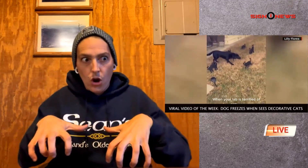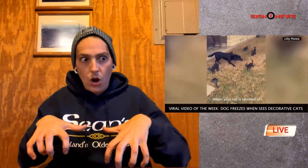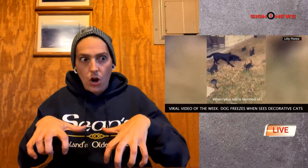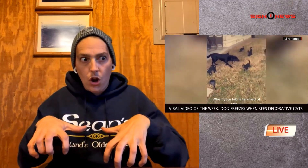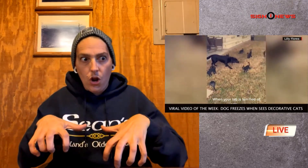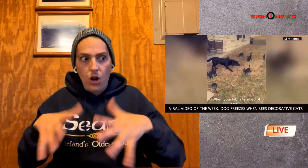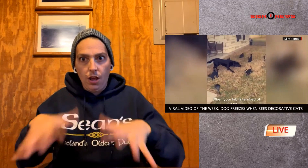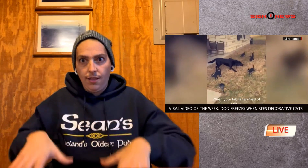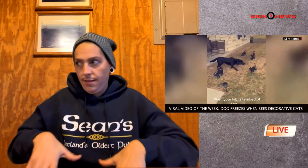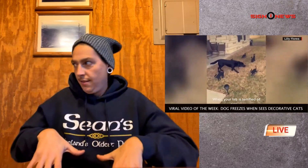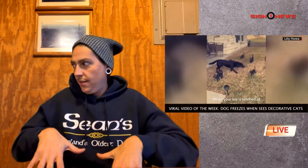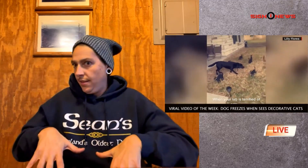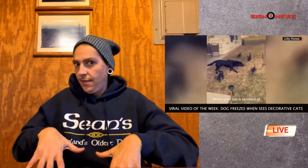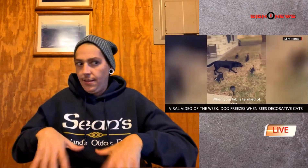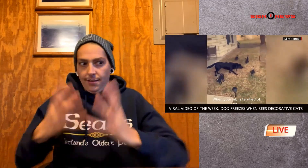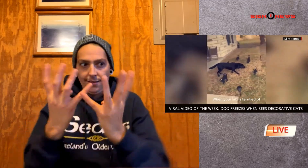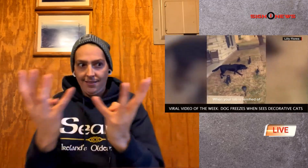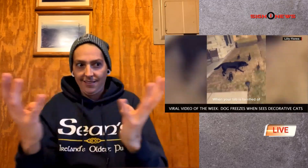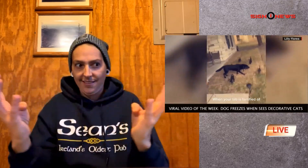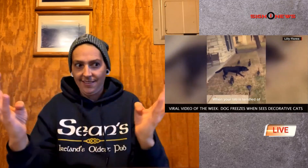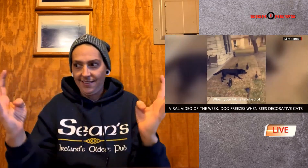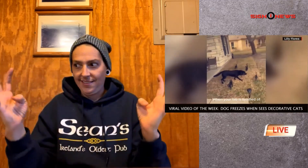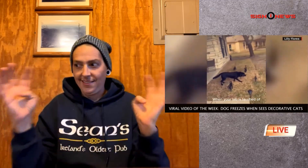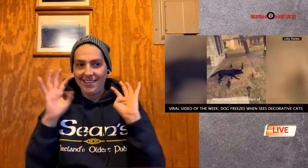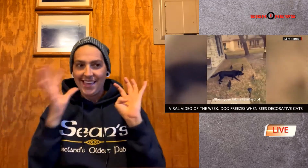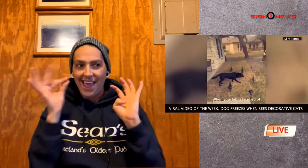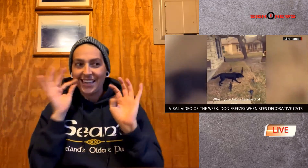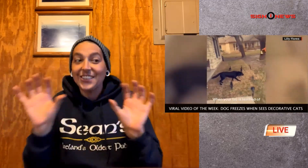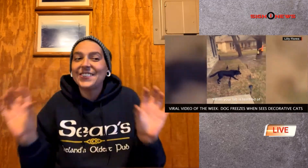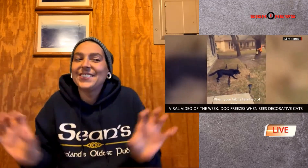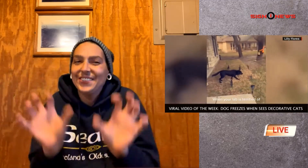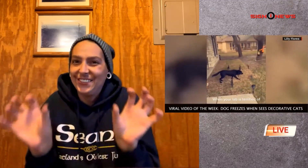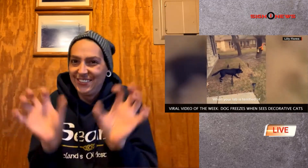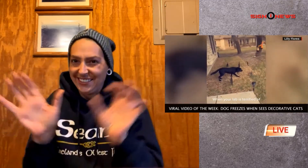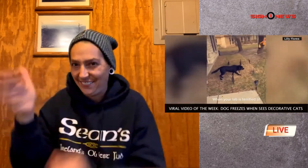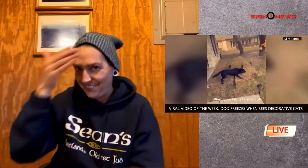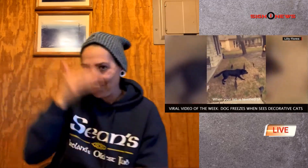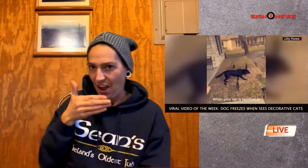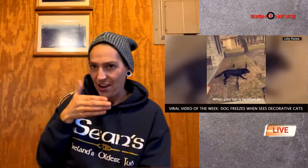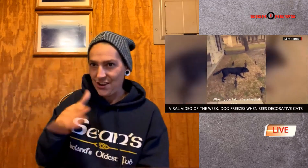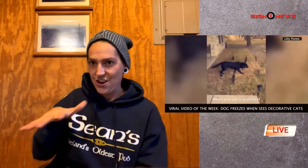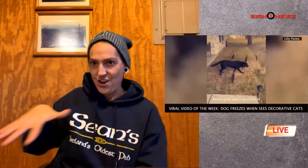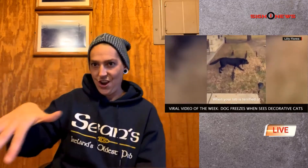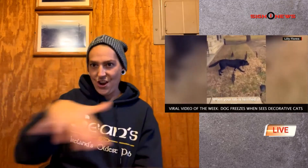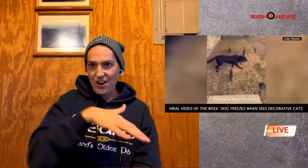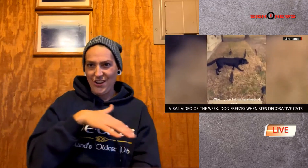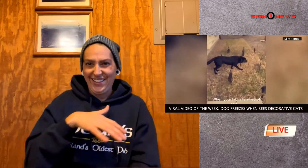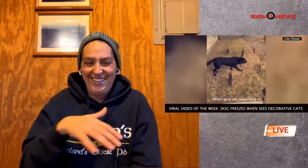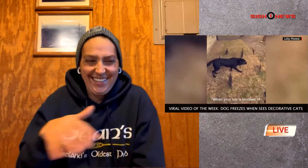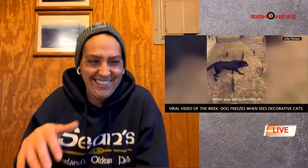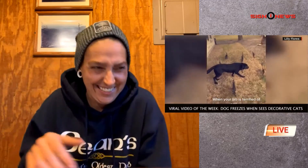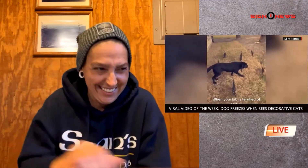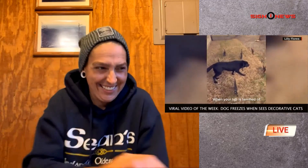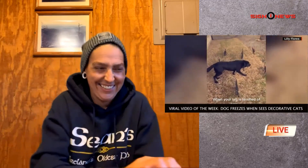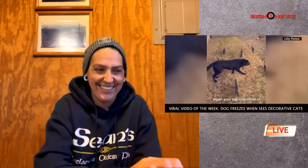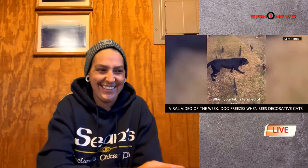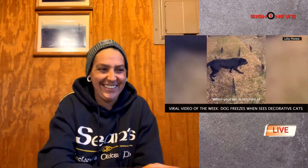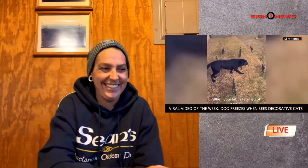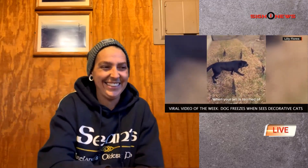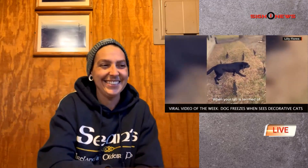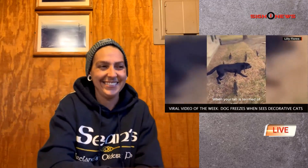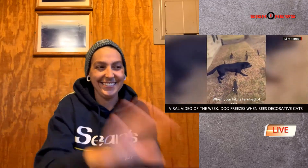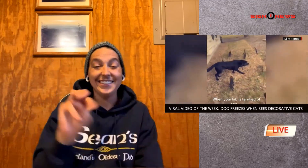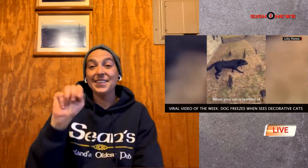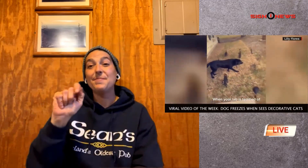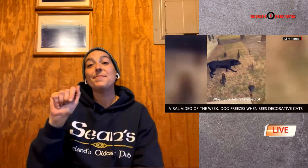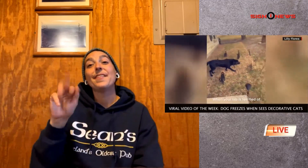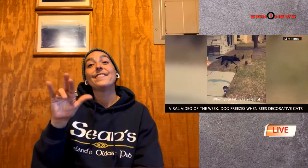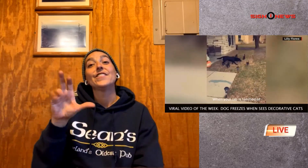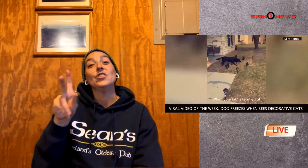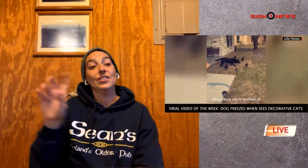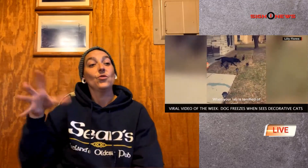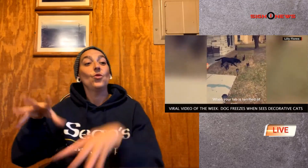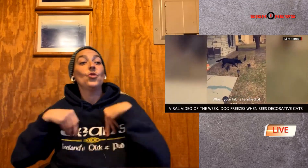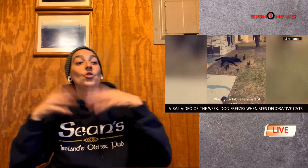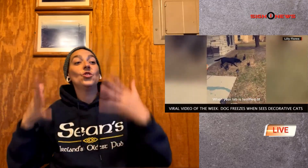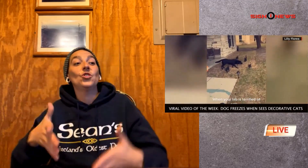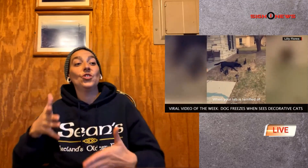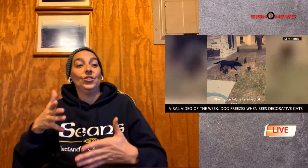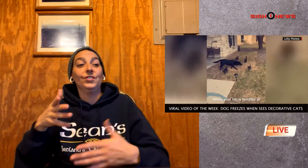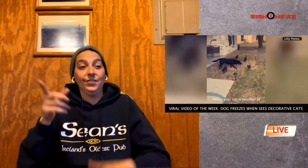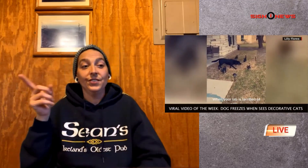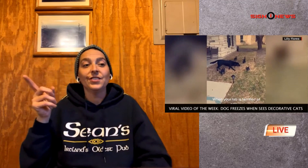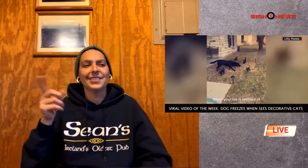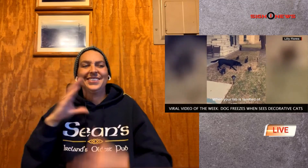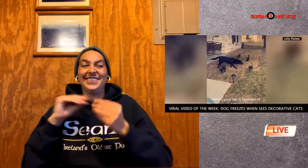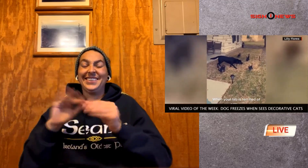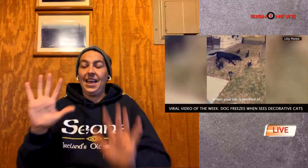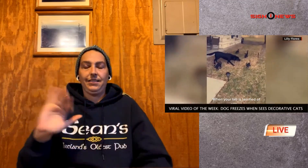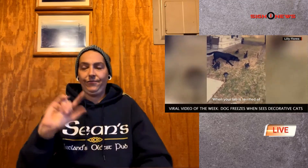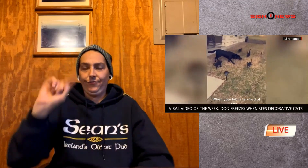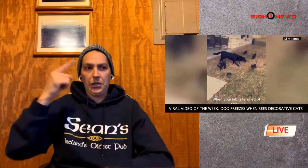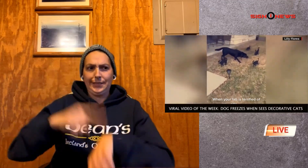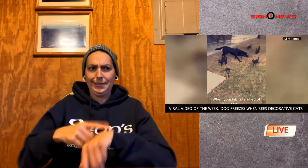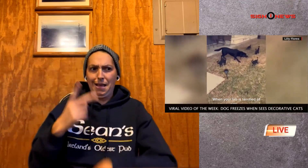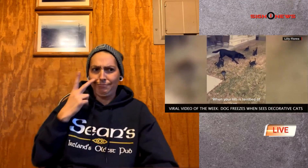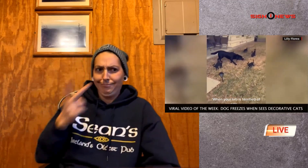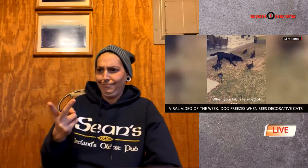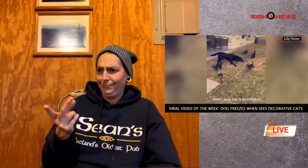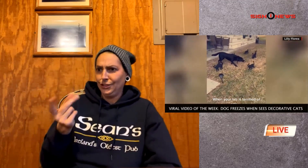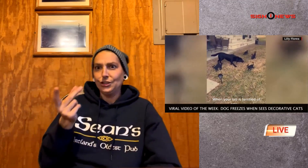in place surrounded by decorated cats in his front yard Mavericks owner says it was the